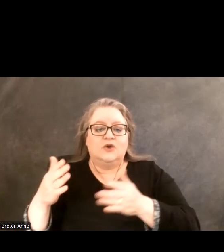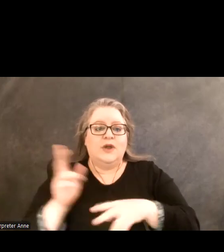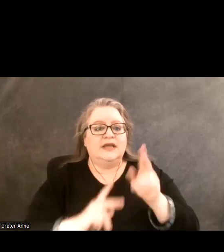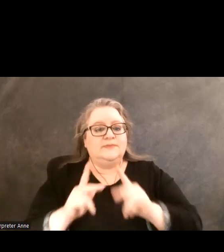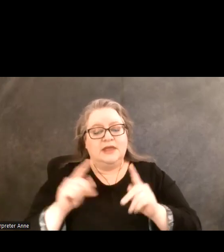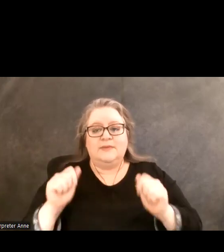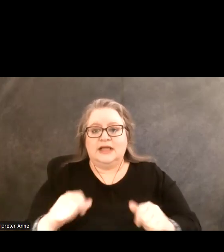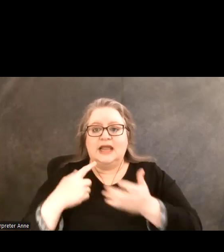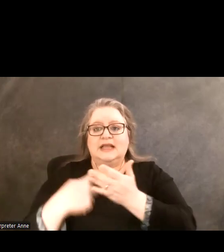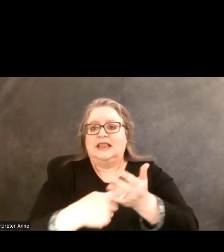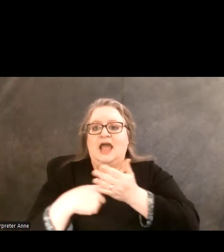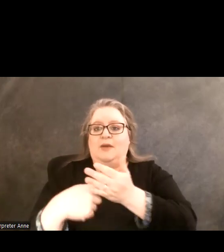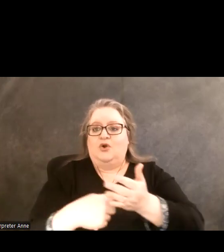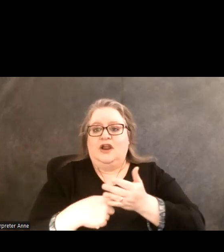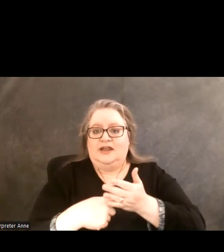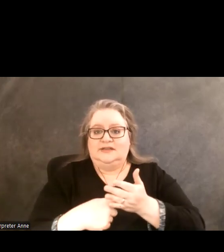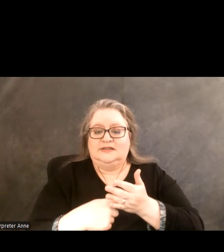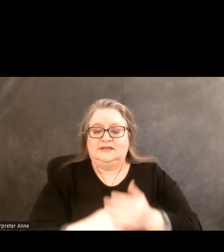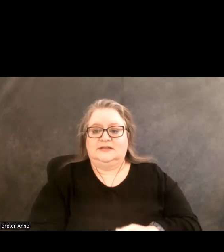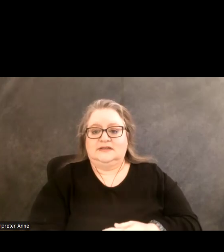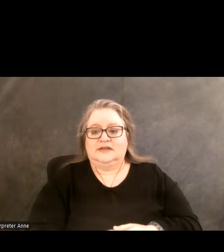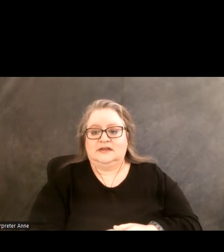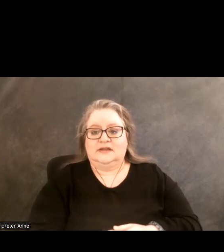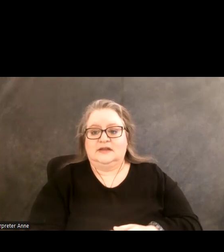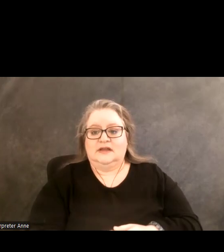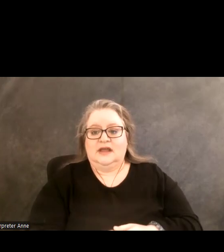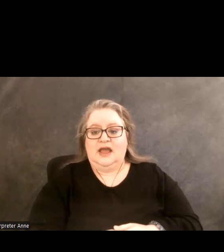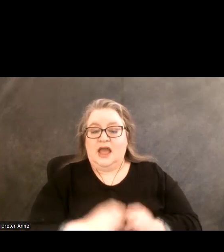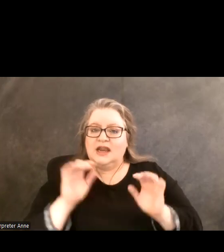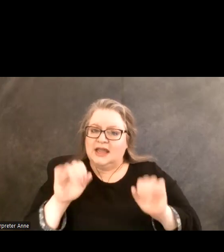collaborate, and it can be challenging to find